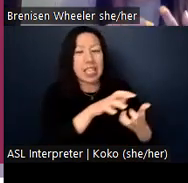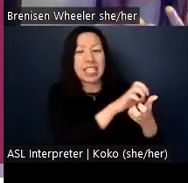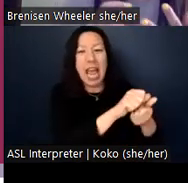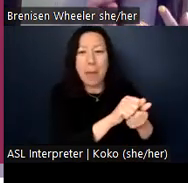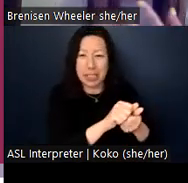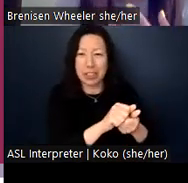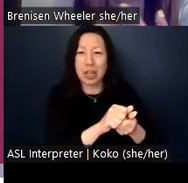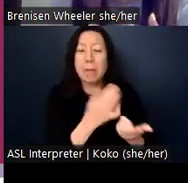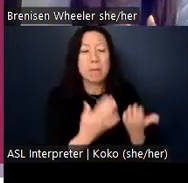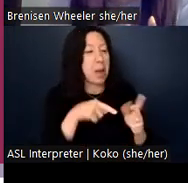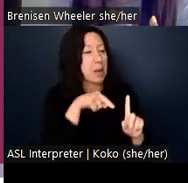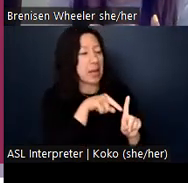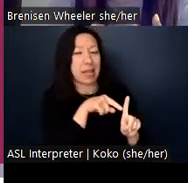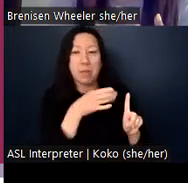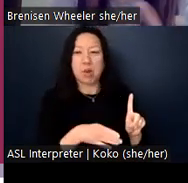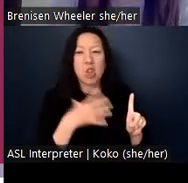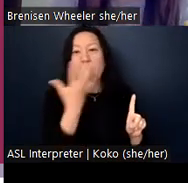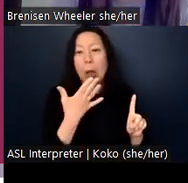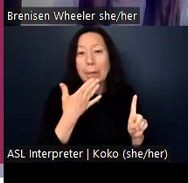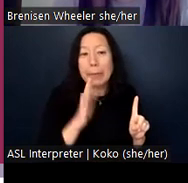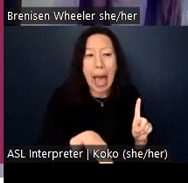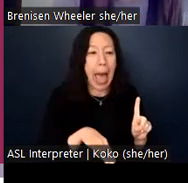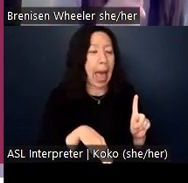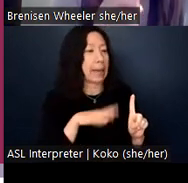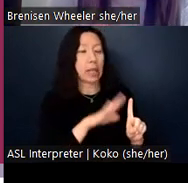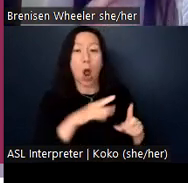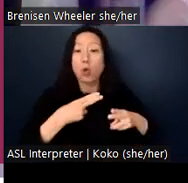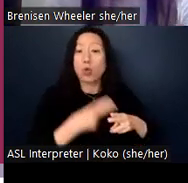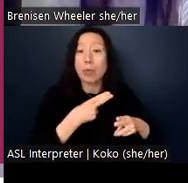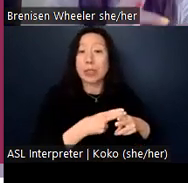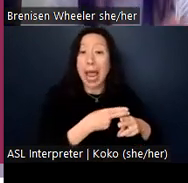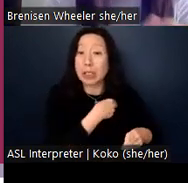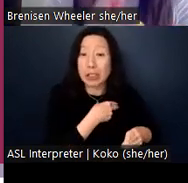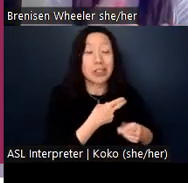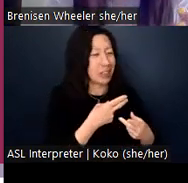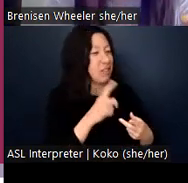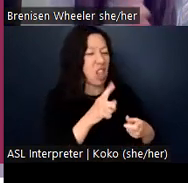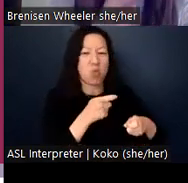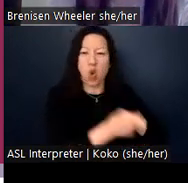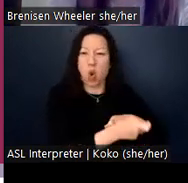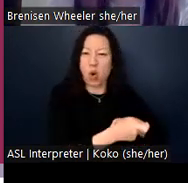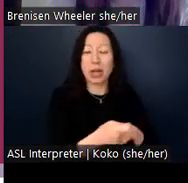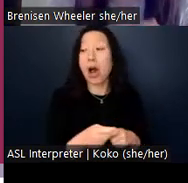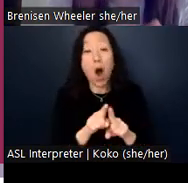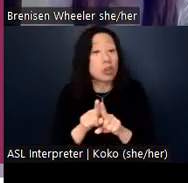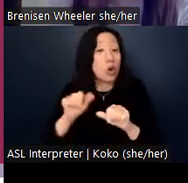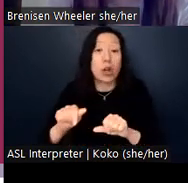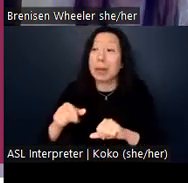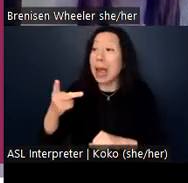or through their reputation. 12:49:09 It can also include things done, you know, in the home in public over the phone over the Internet social media.